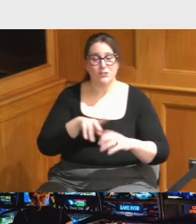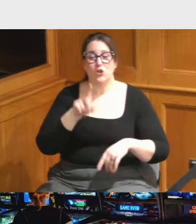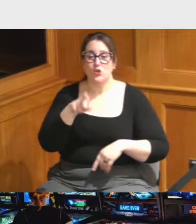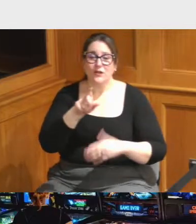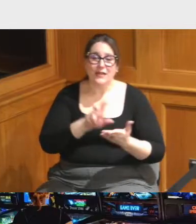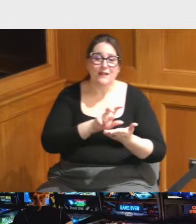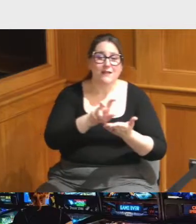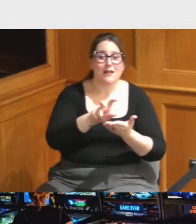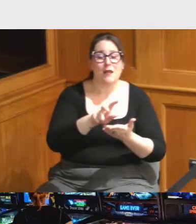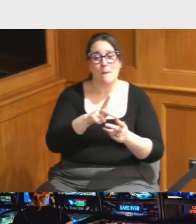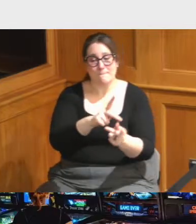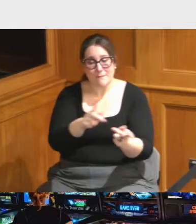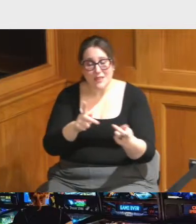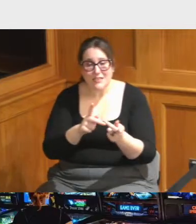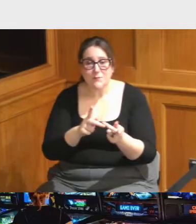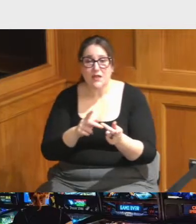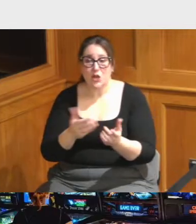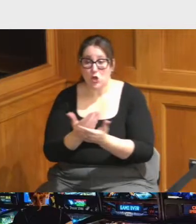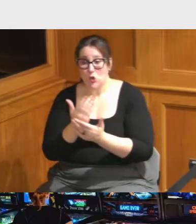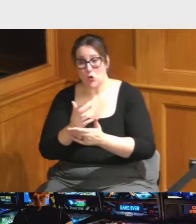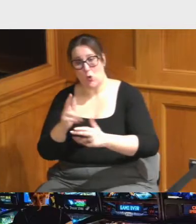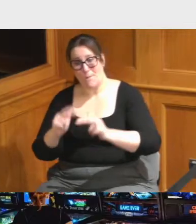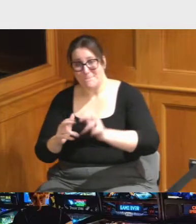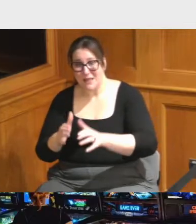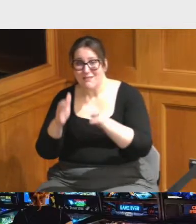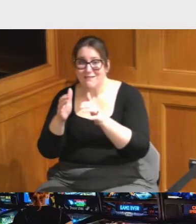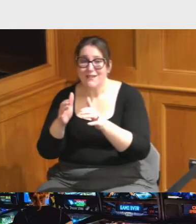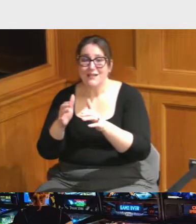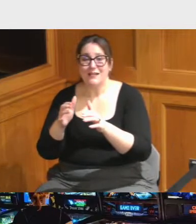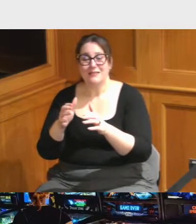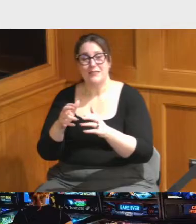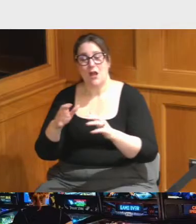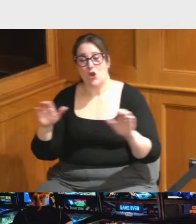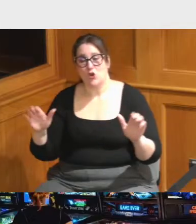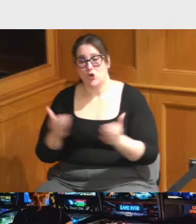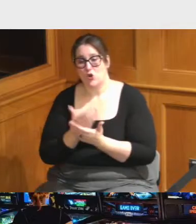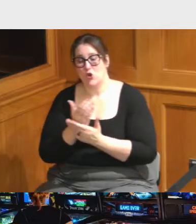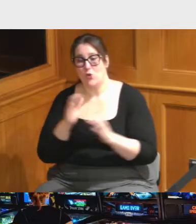and introducing a couple of new buildings that can that can bring new activity on site and generate